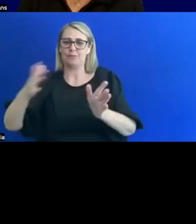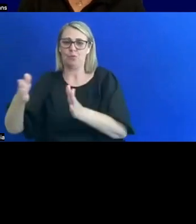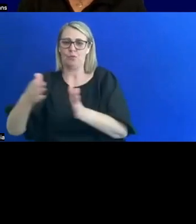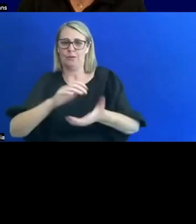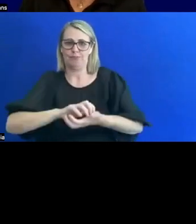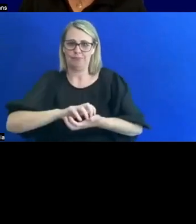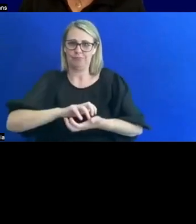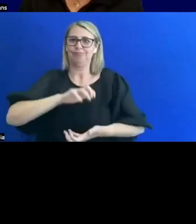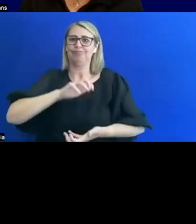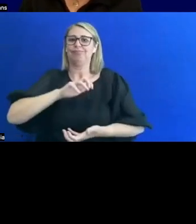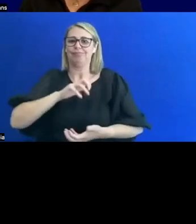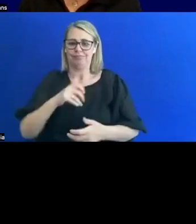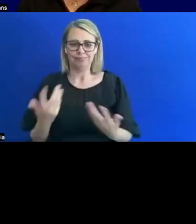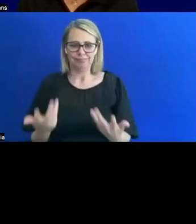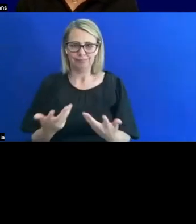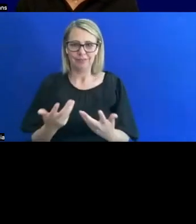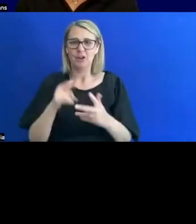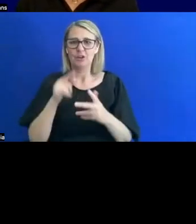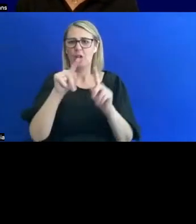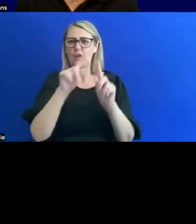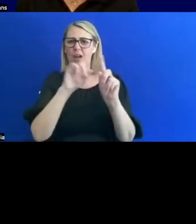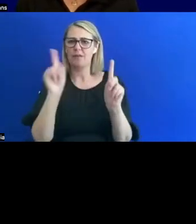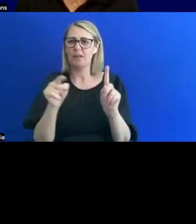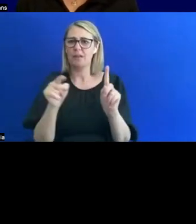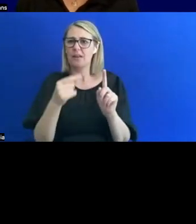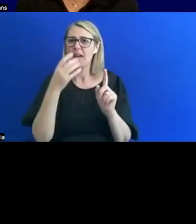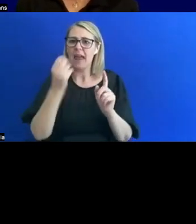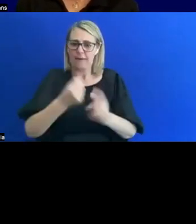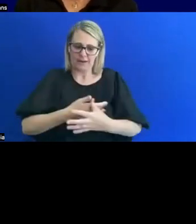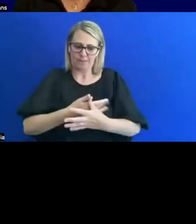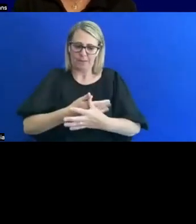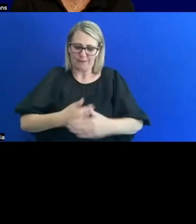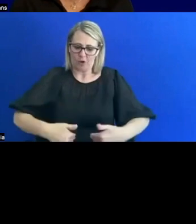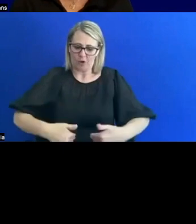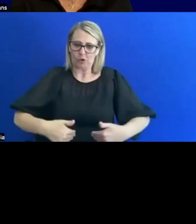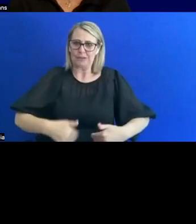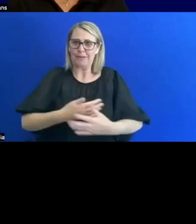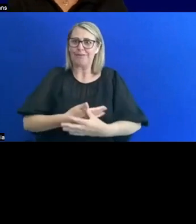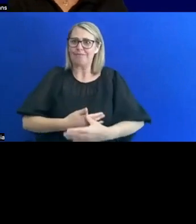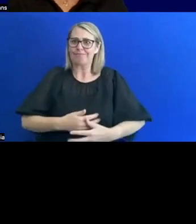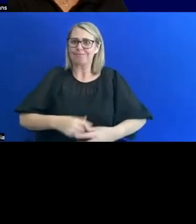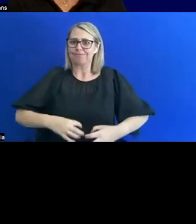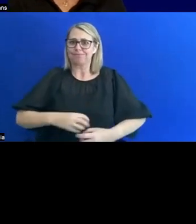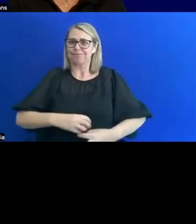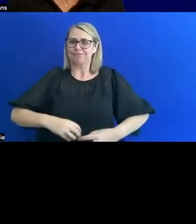For example, the phrase like having butterflies in your stomach is describing a physical sensation,